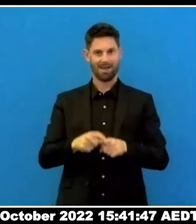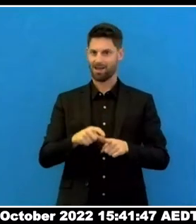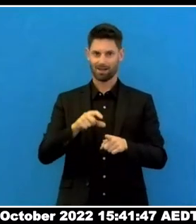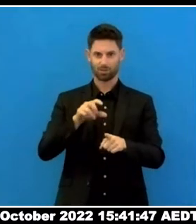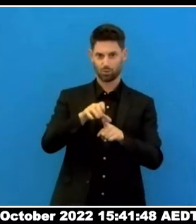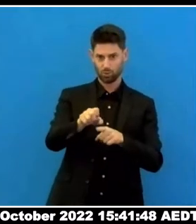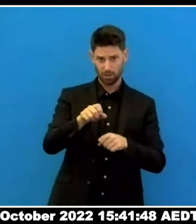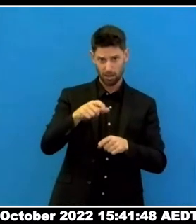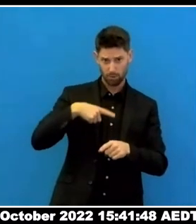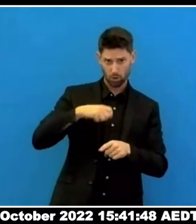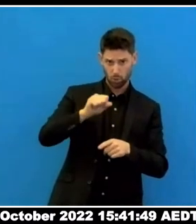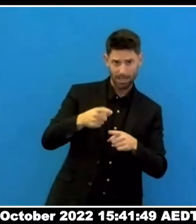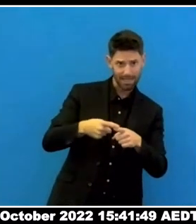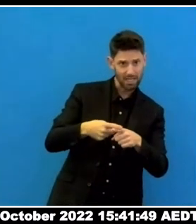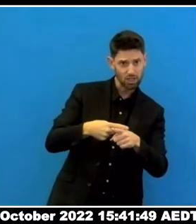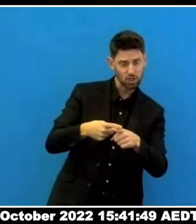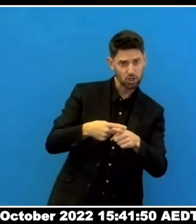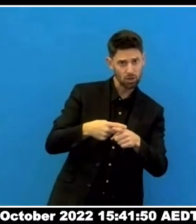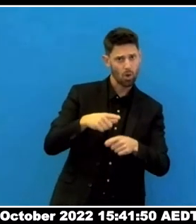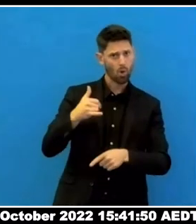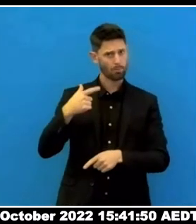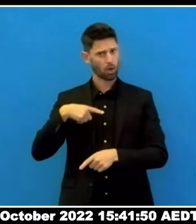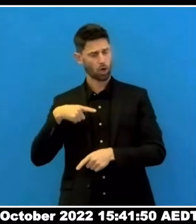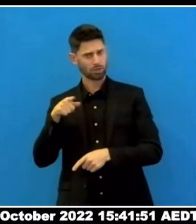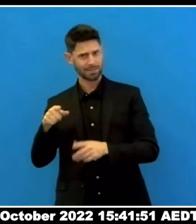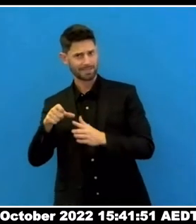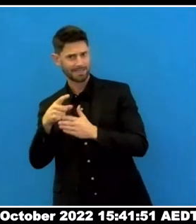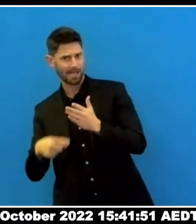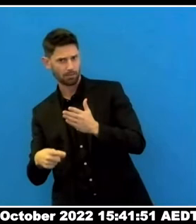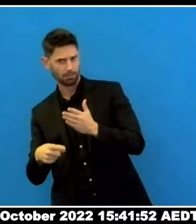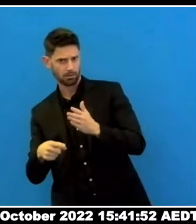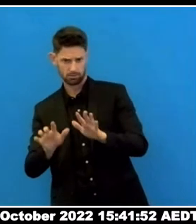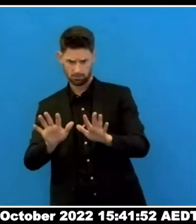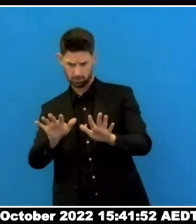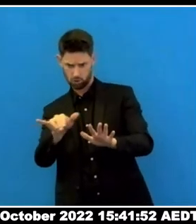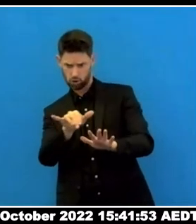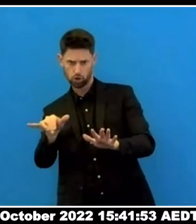whether they have language variance, English or they actually have